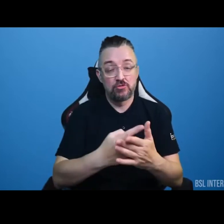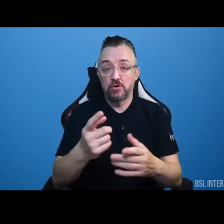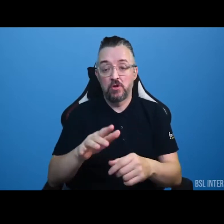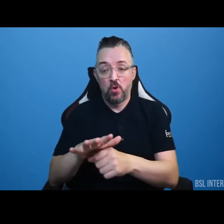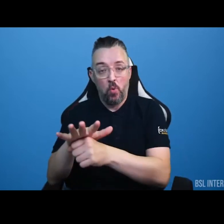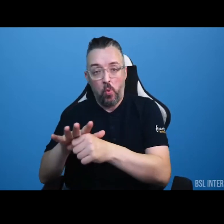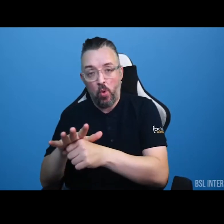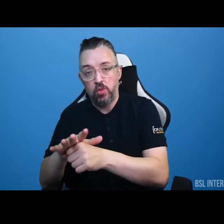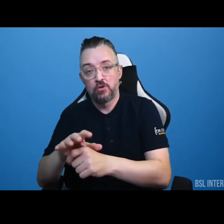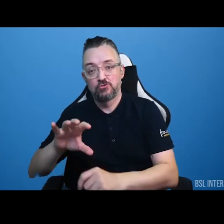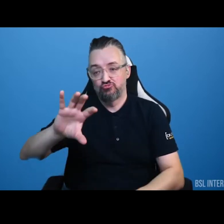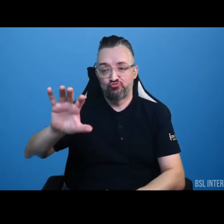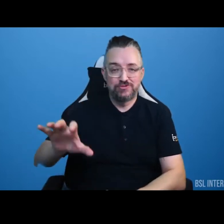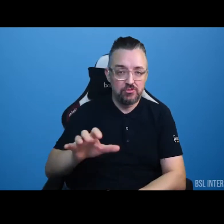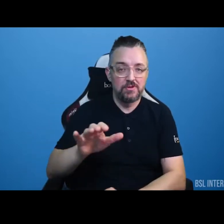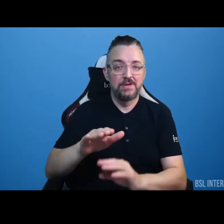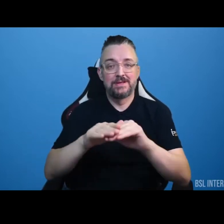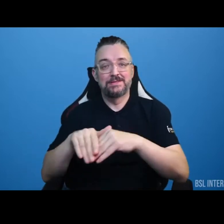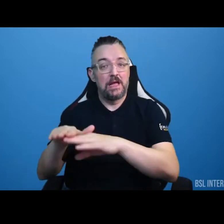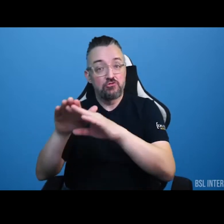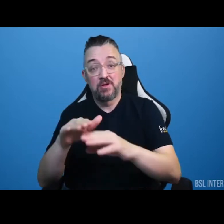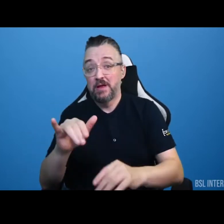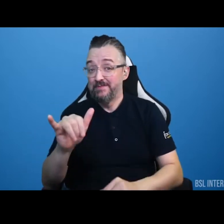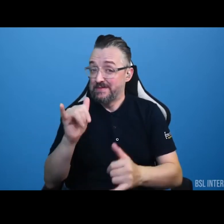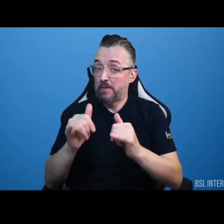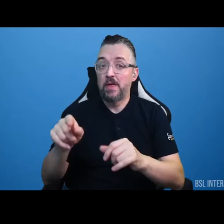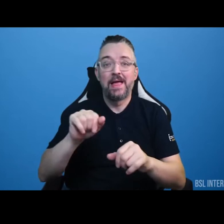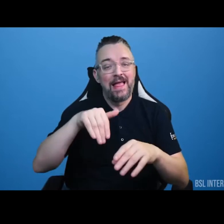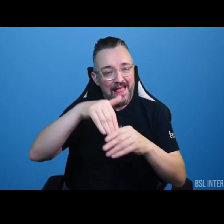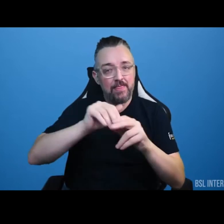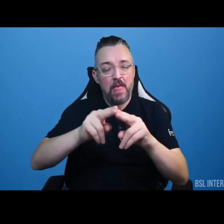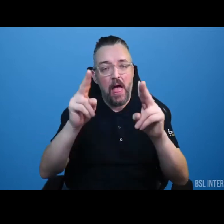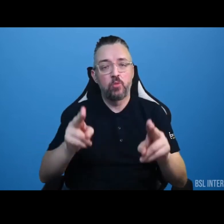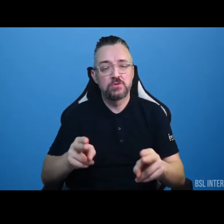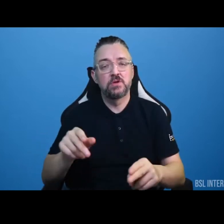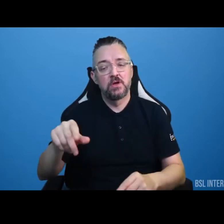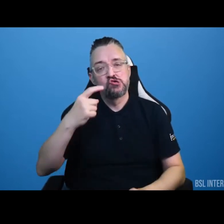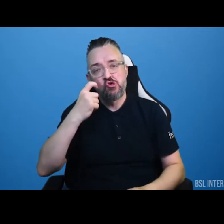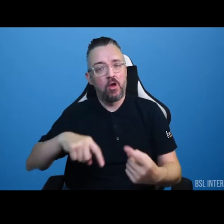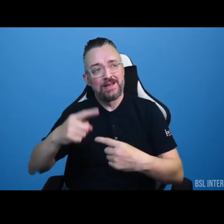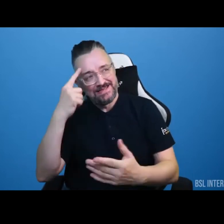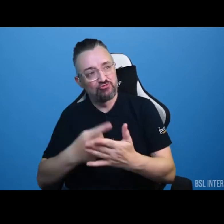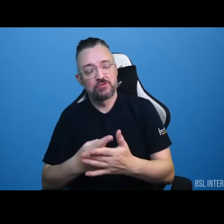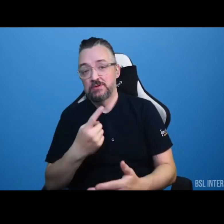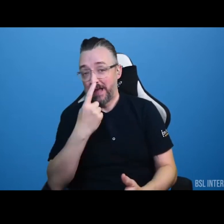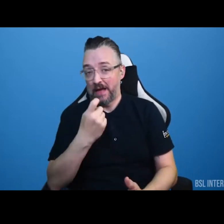or perhaps even sometimes a household level. And fundamentally, I think that when it comes